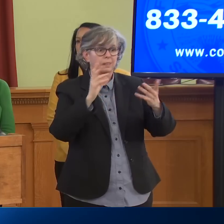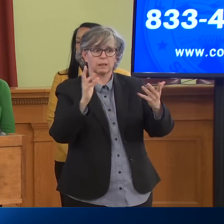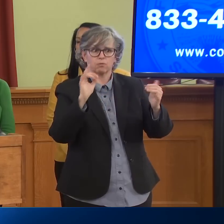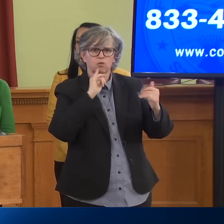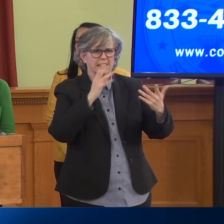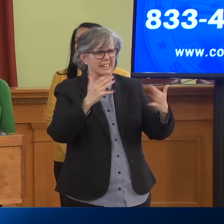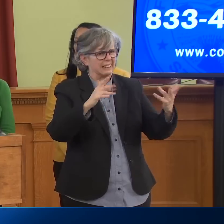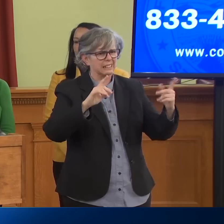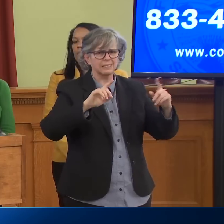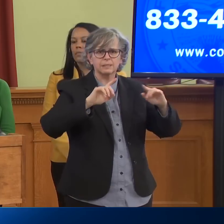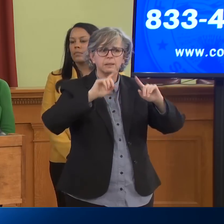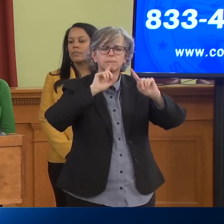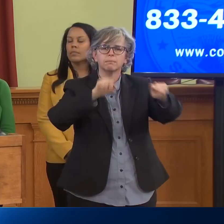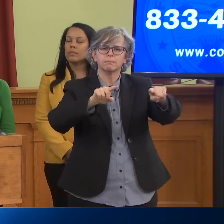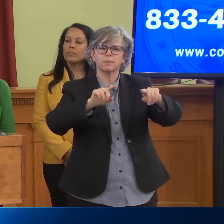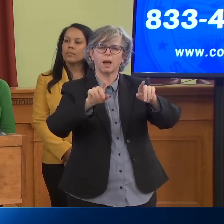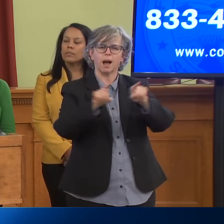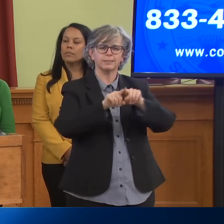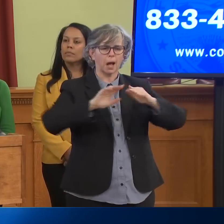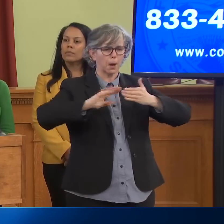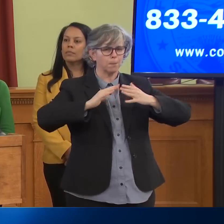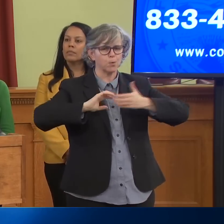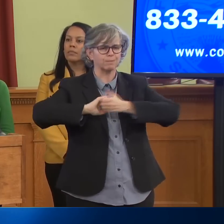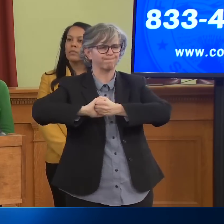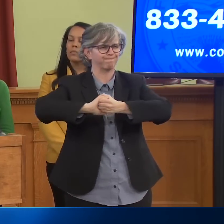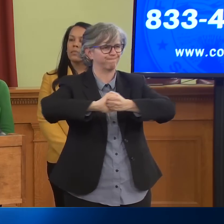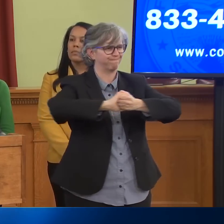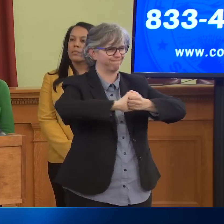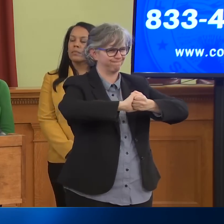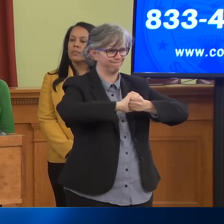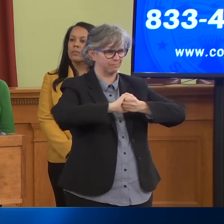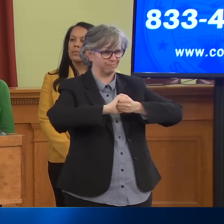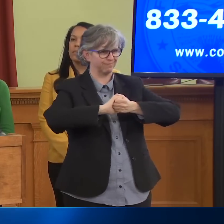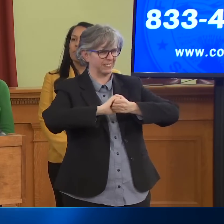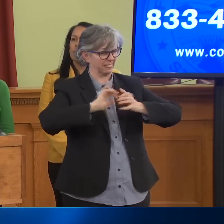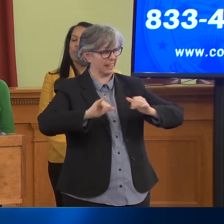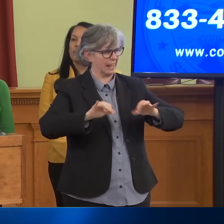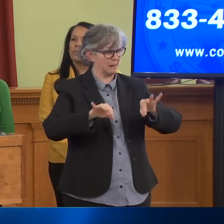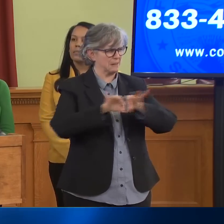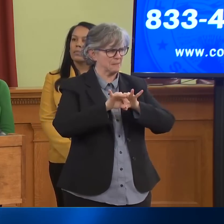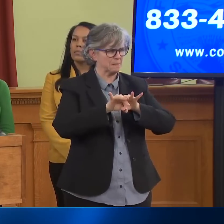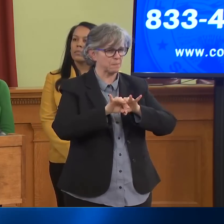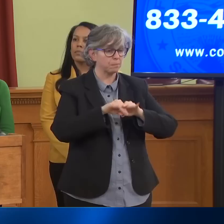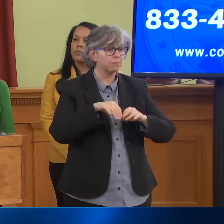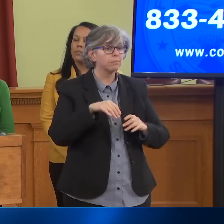ELSE THAT IS IMPORTANT TO RESPONDING TO THIS CRISIS.